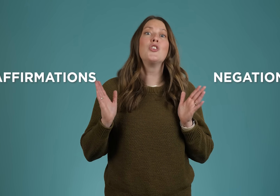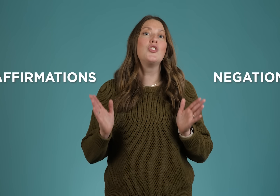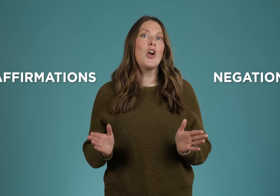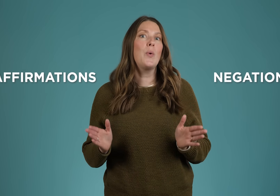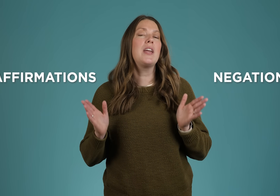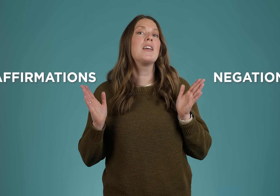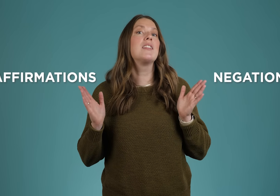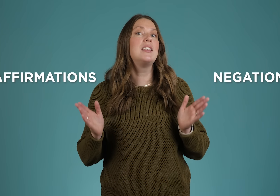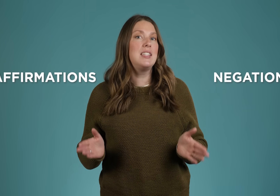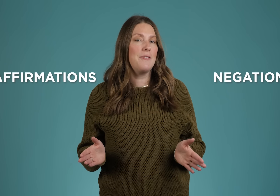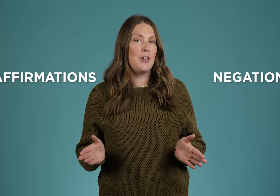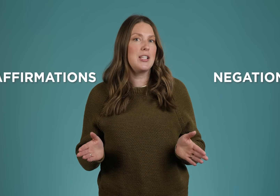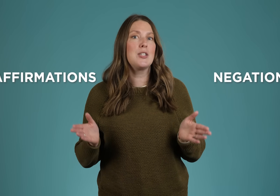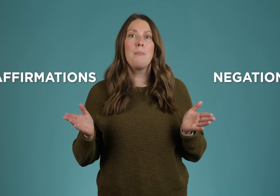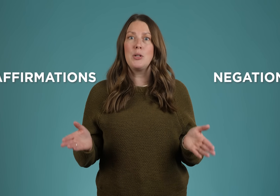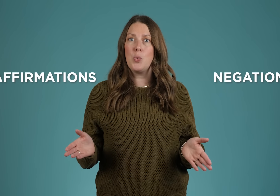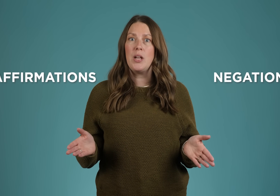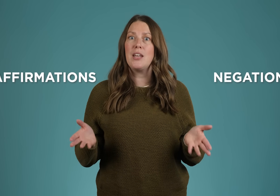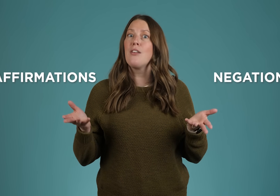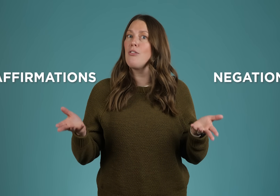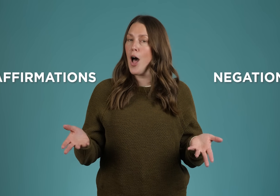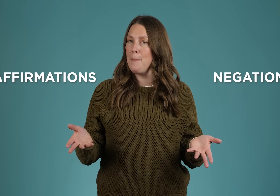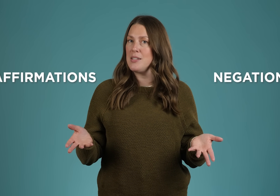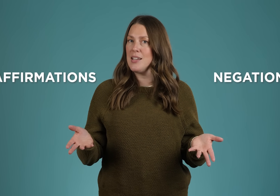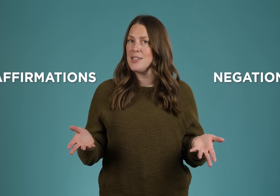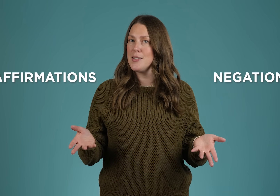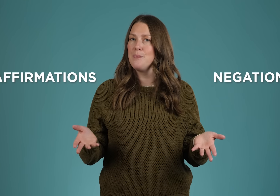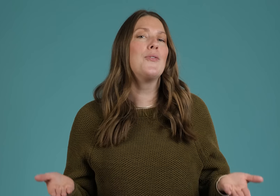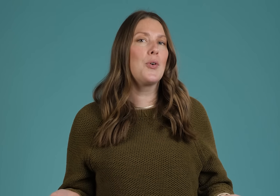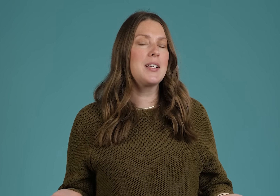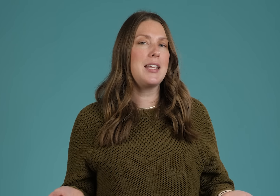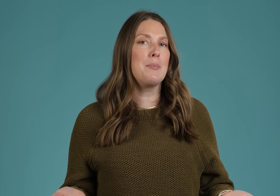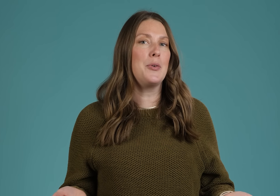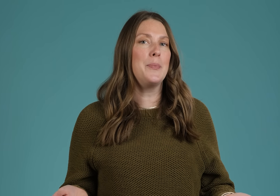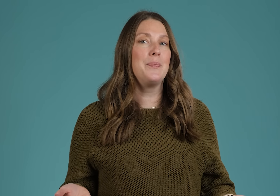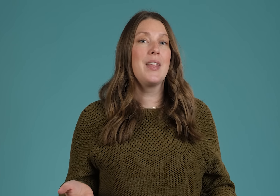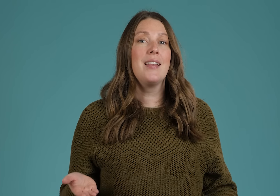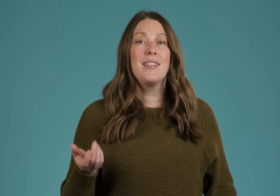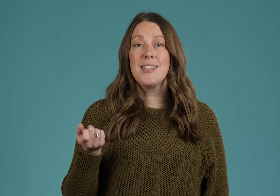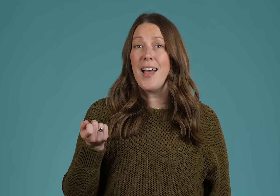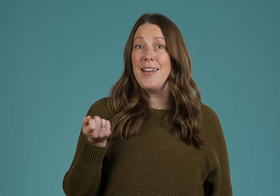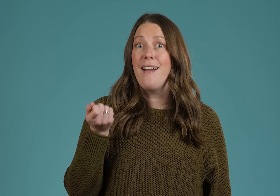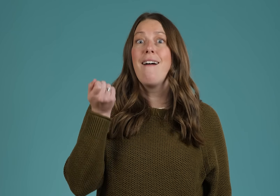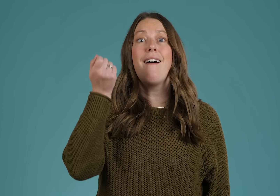showing the difference between the opposites For example the sign